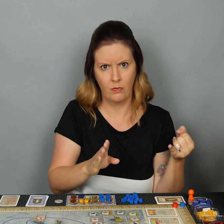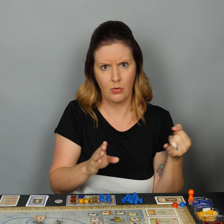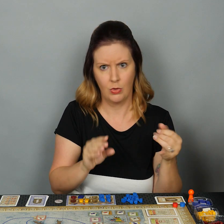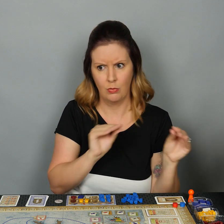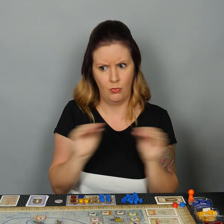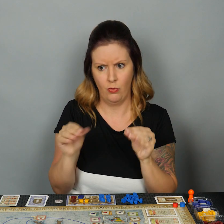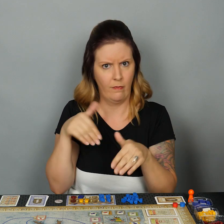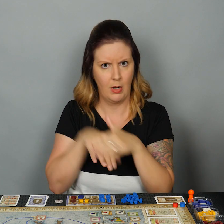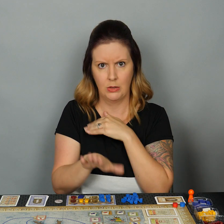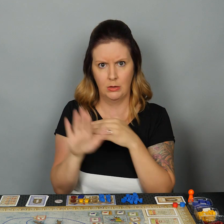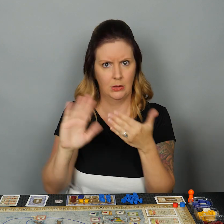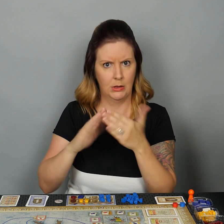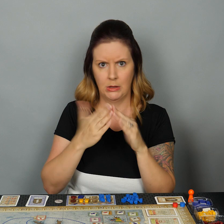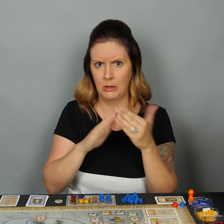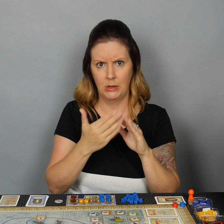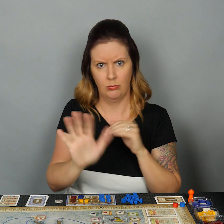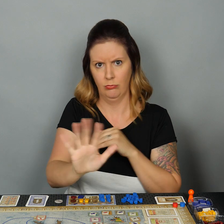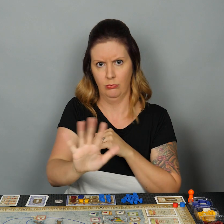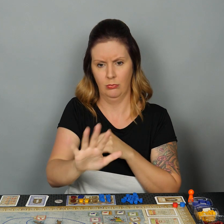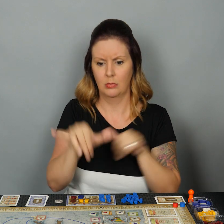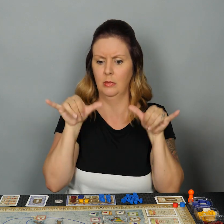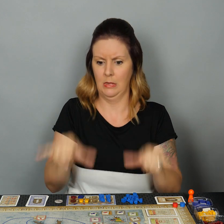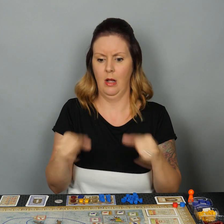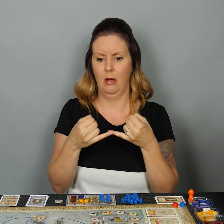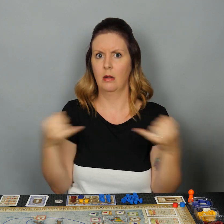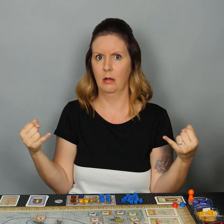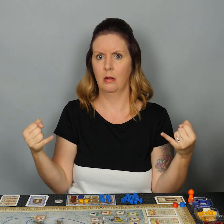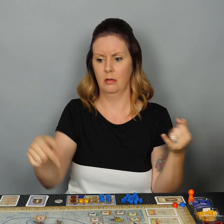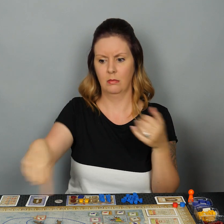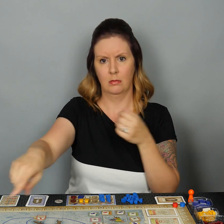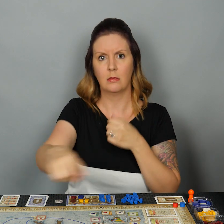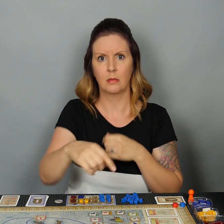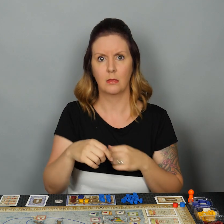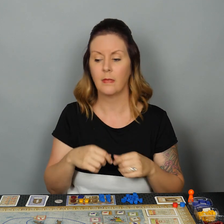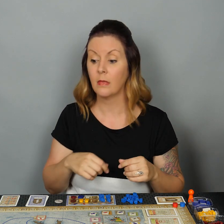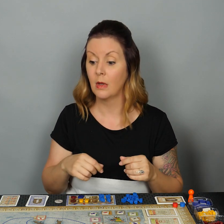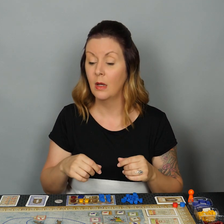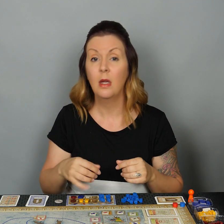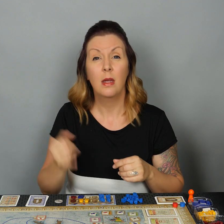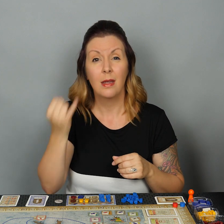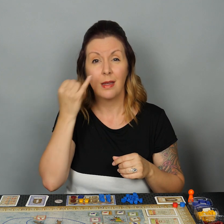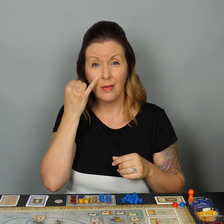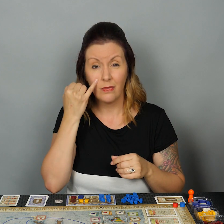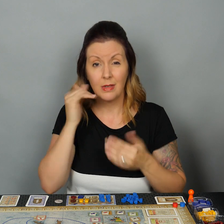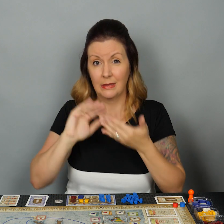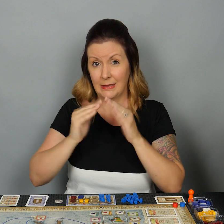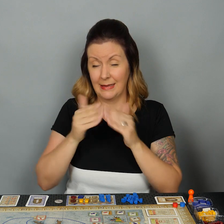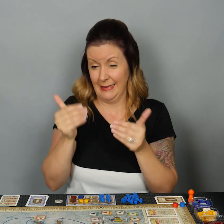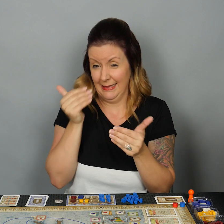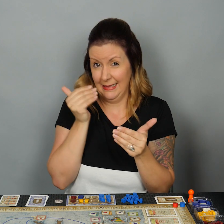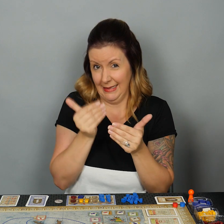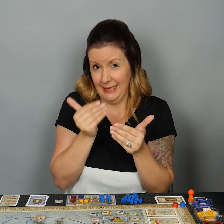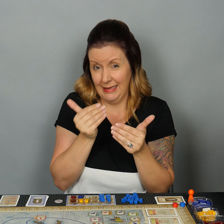You should never actually enter a city. Just stay on the lines.